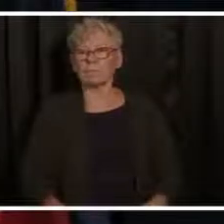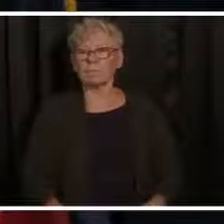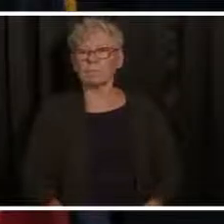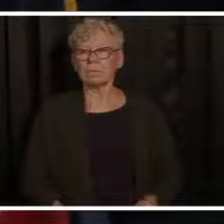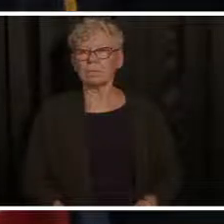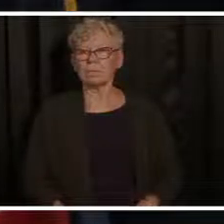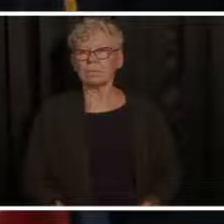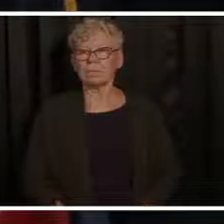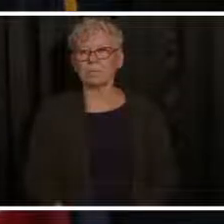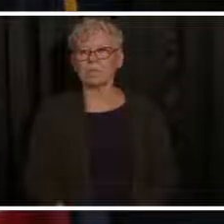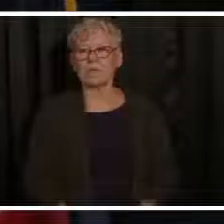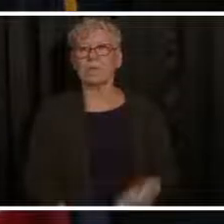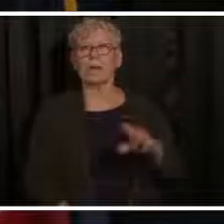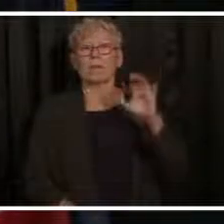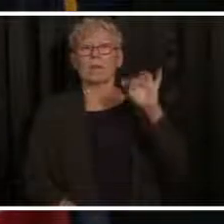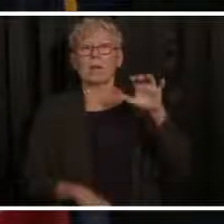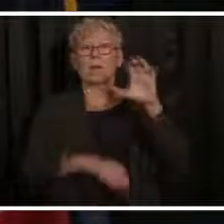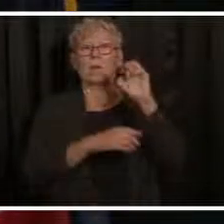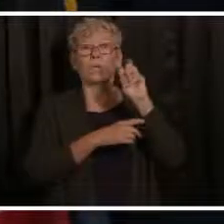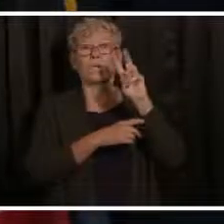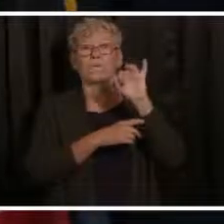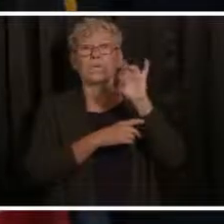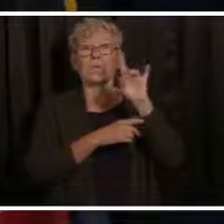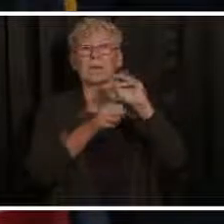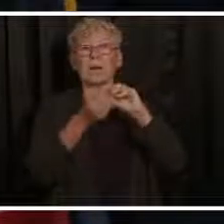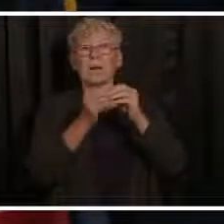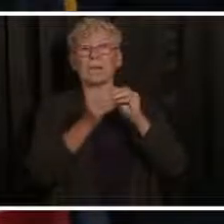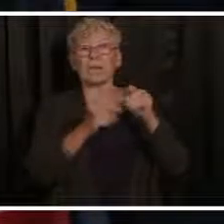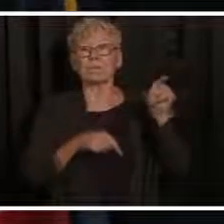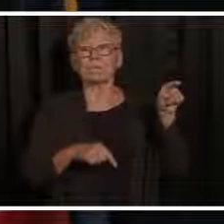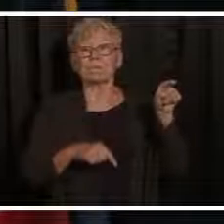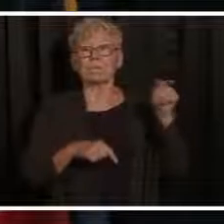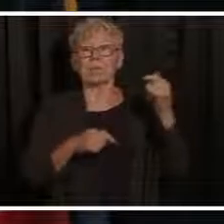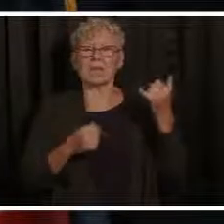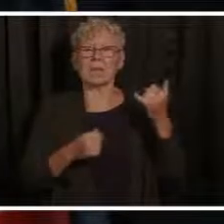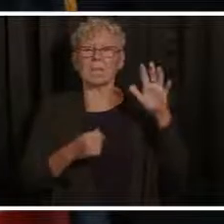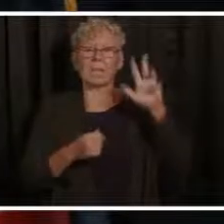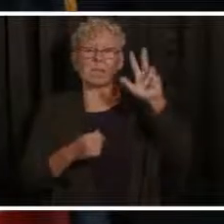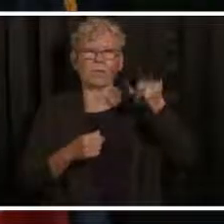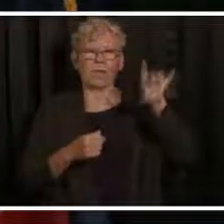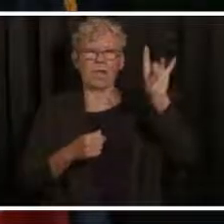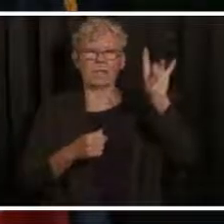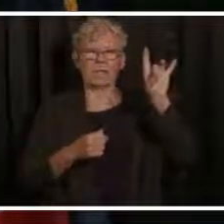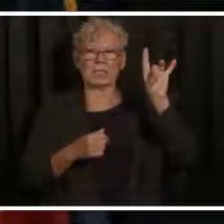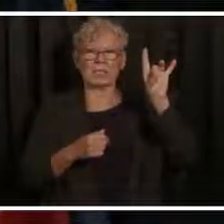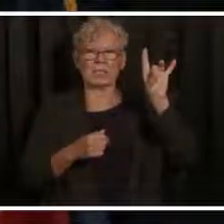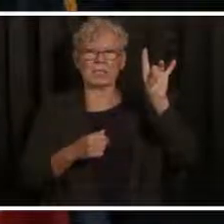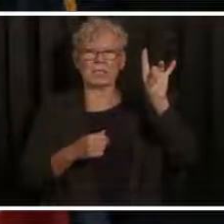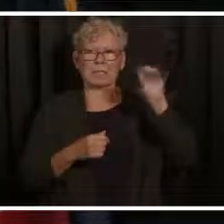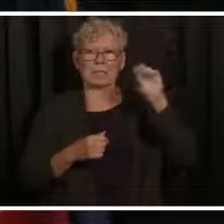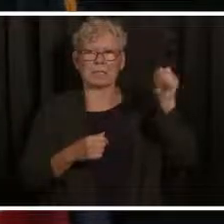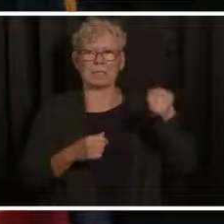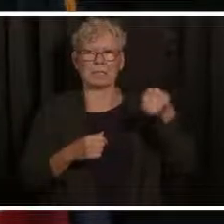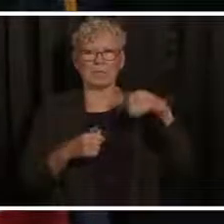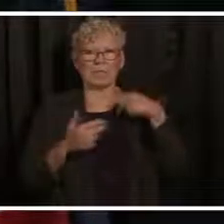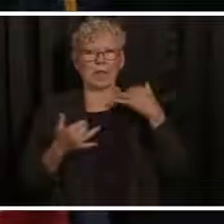It was high the last 2 days. I think it was about 5% largely due to reductions in the number of people being tested not not